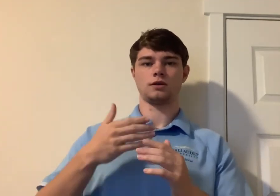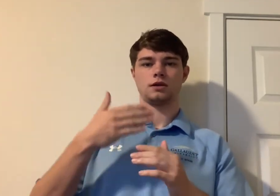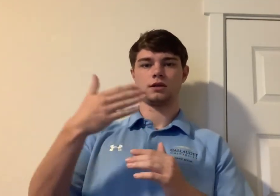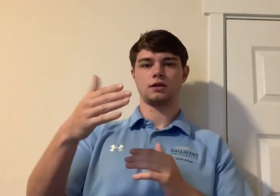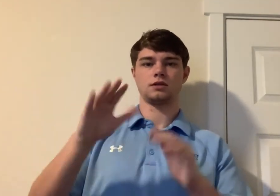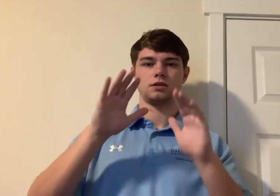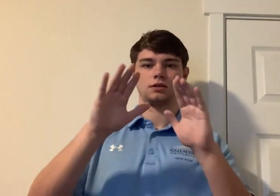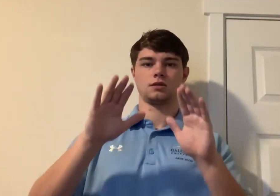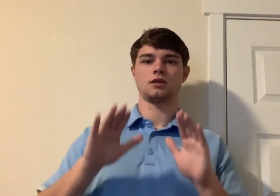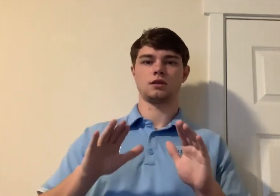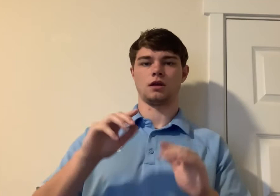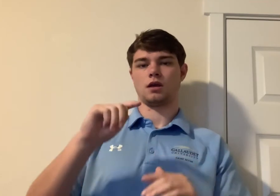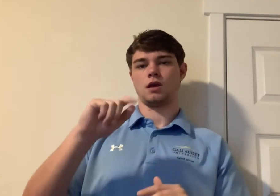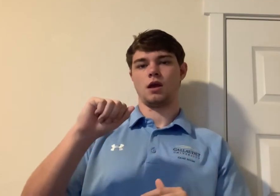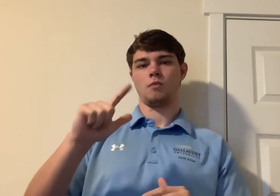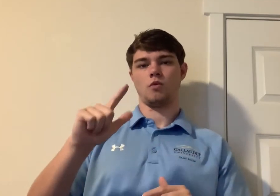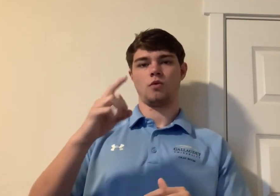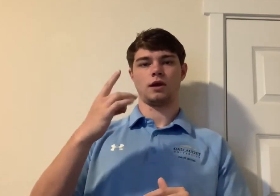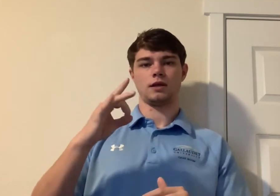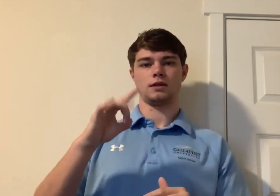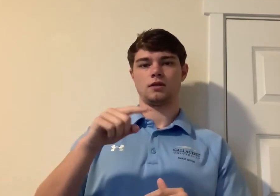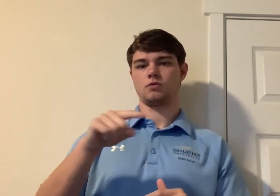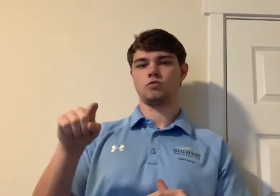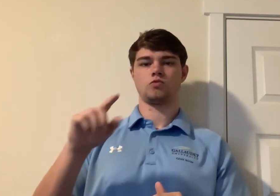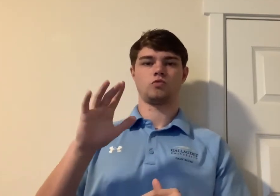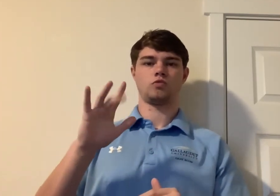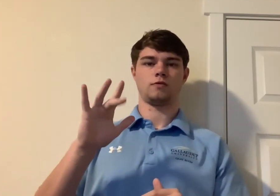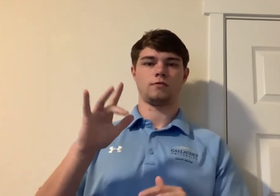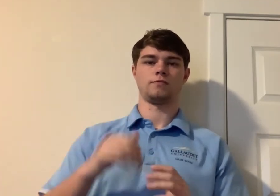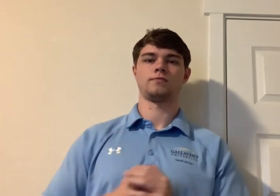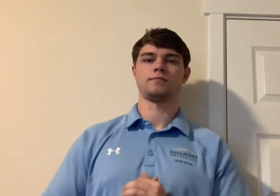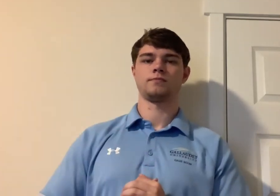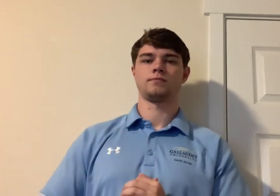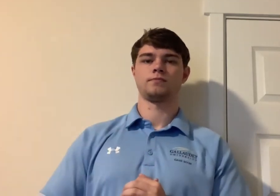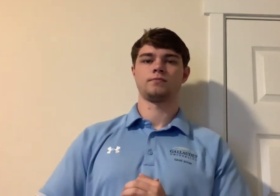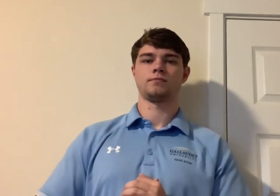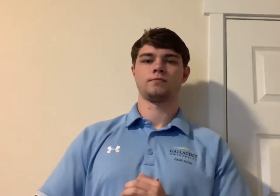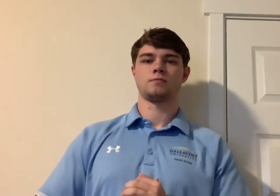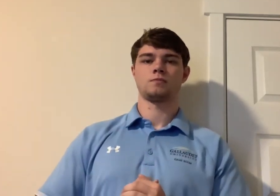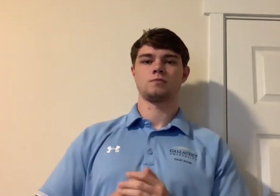We will start April 18th and finish April 25th.